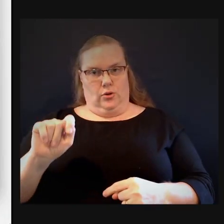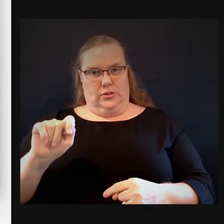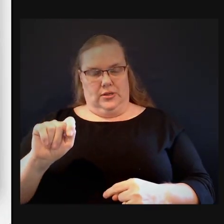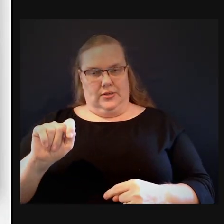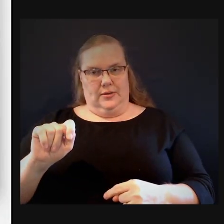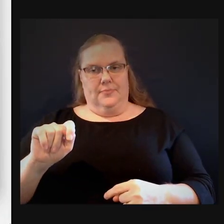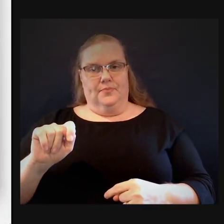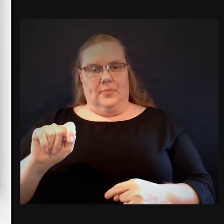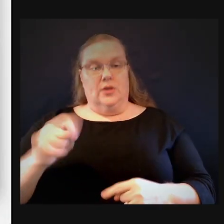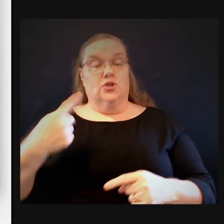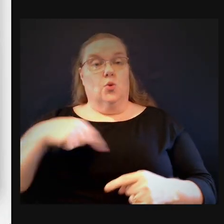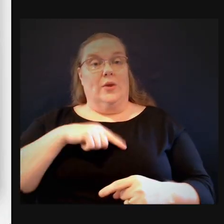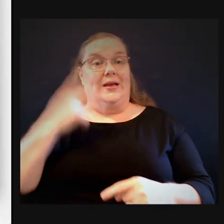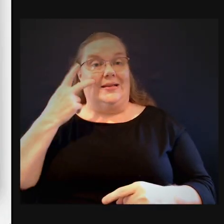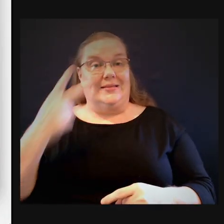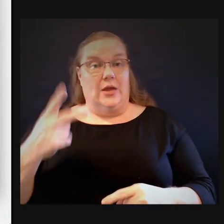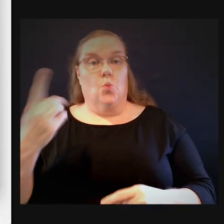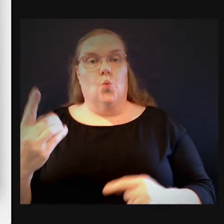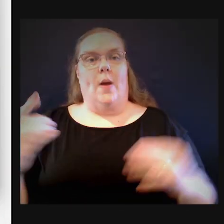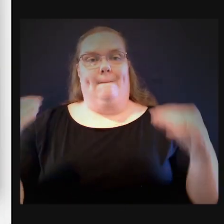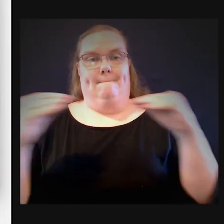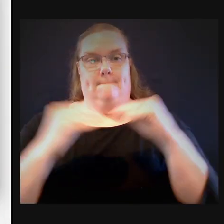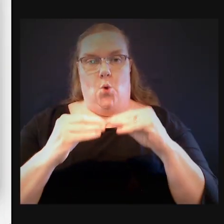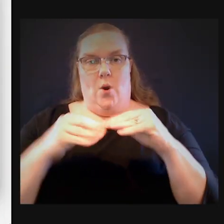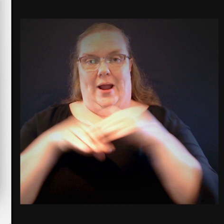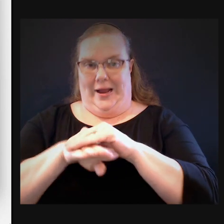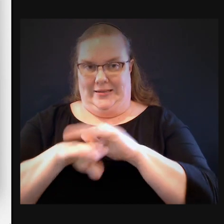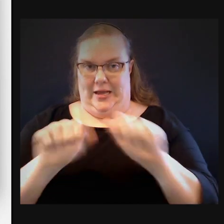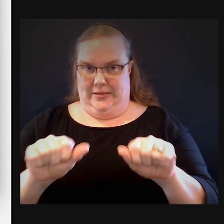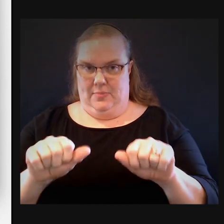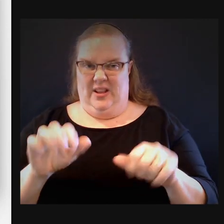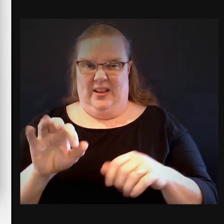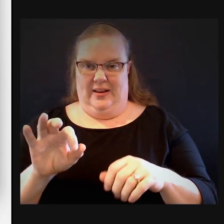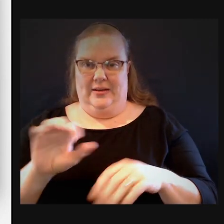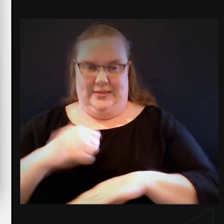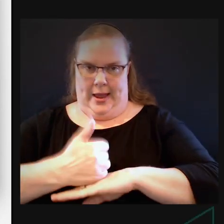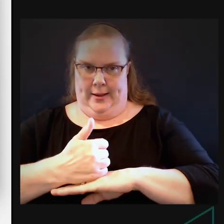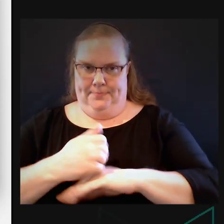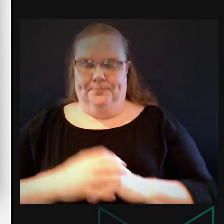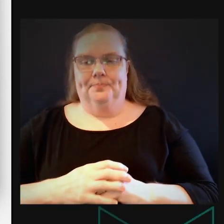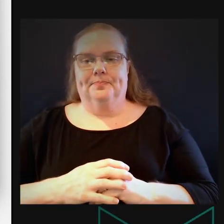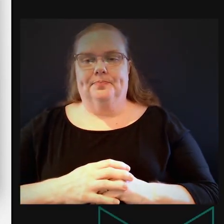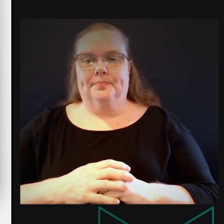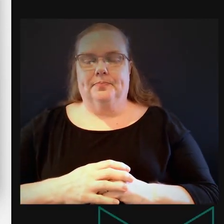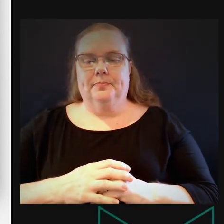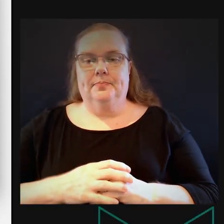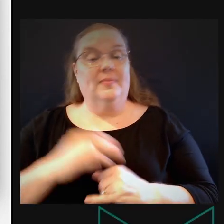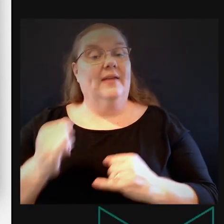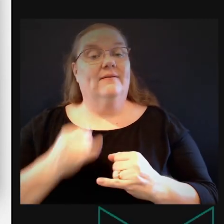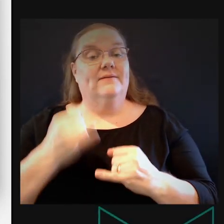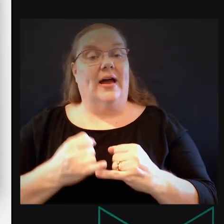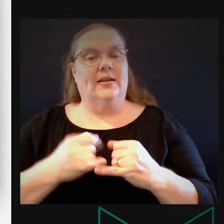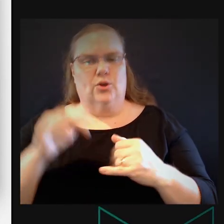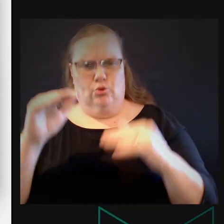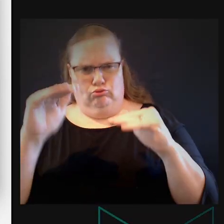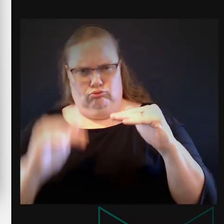so that we can take a look at one more Accessibility setting. So finally, down here is Narrator.